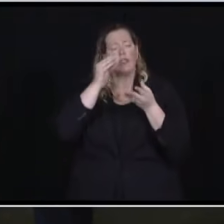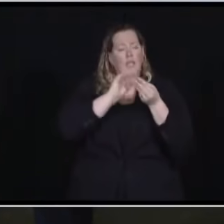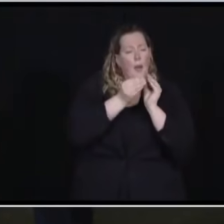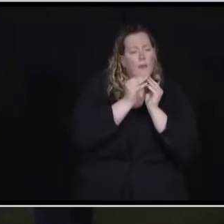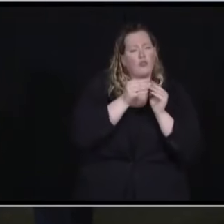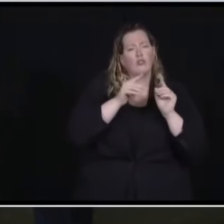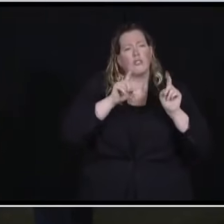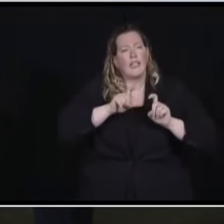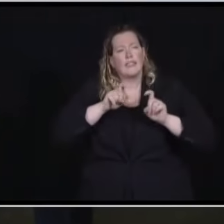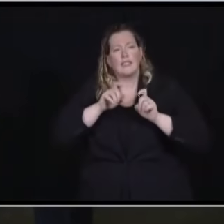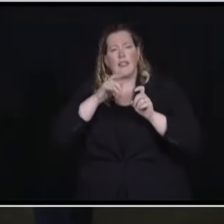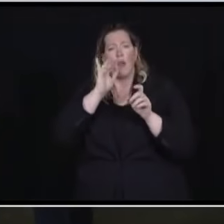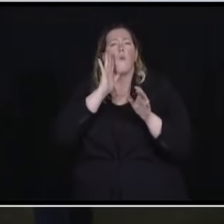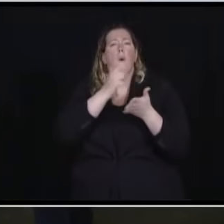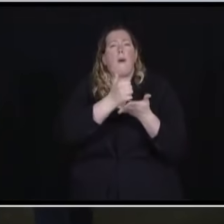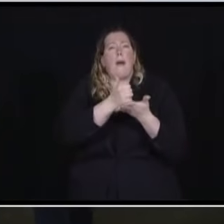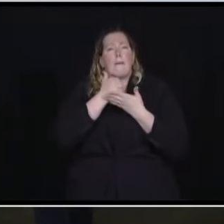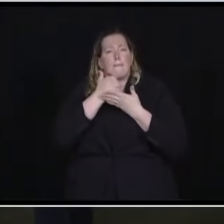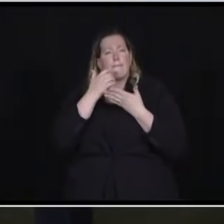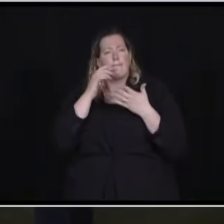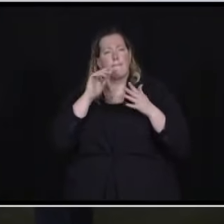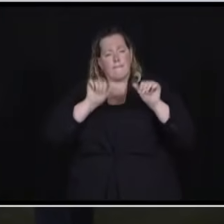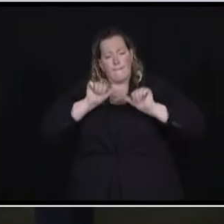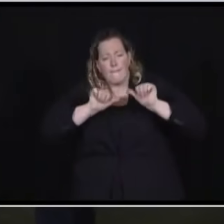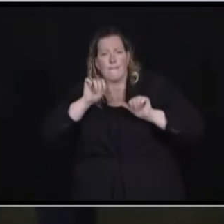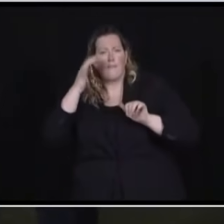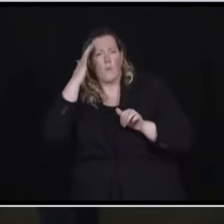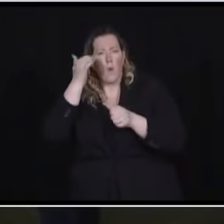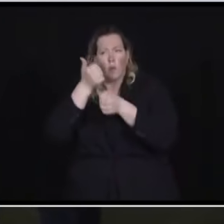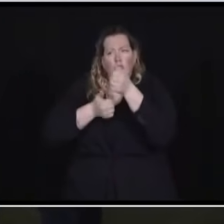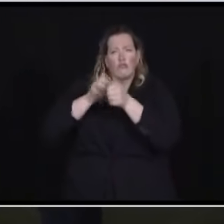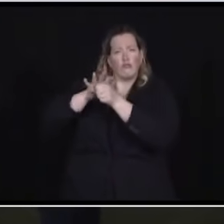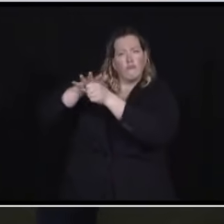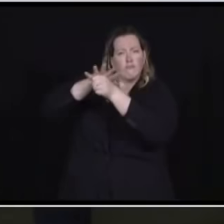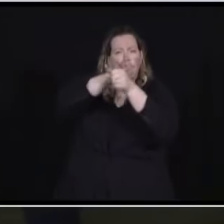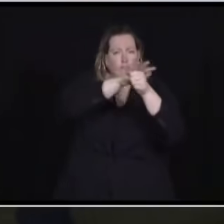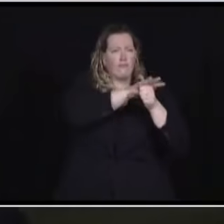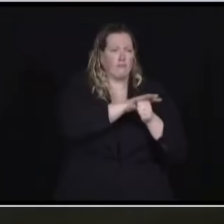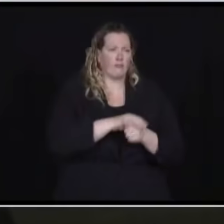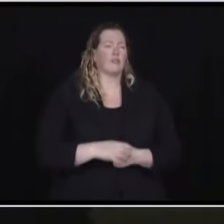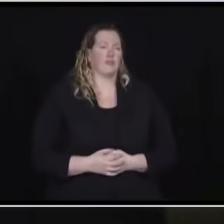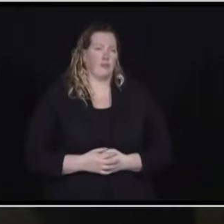moving changes from green and yellow or orange into red, whatever the case may be.